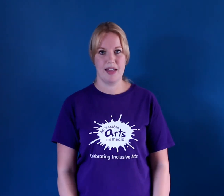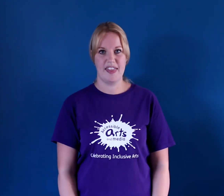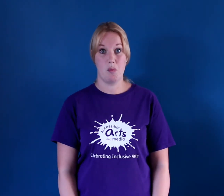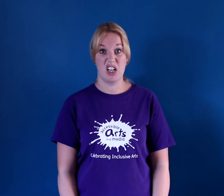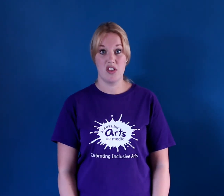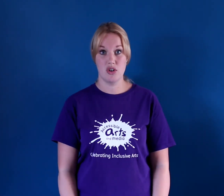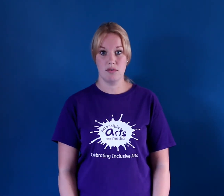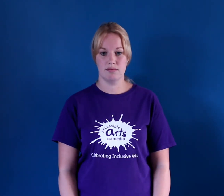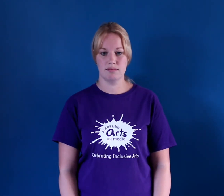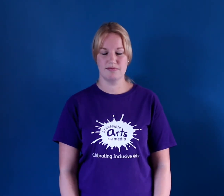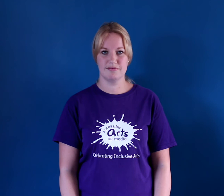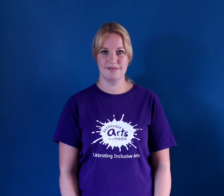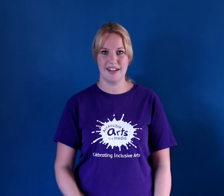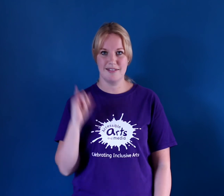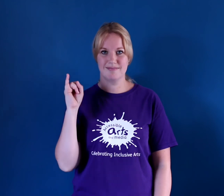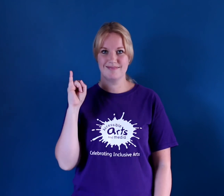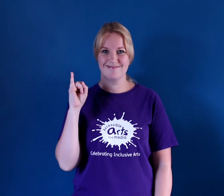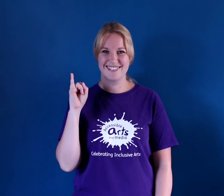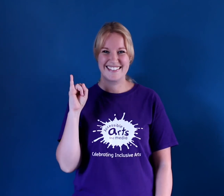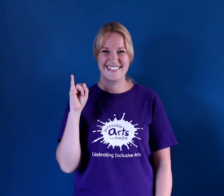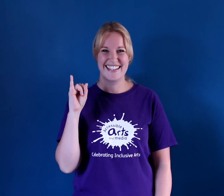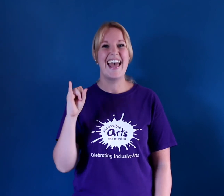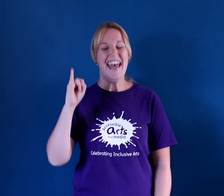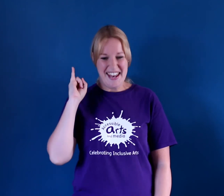And then we’ll learnt he tune. Ready?